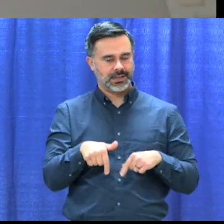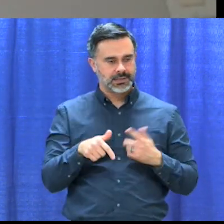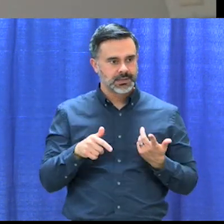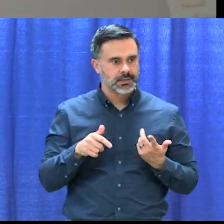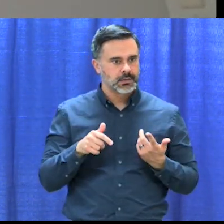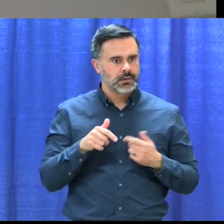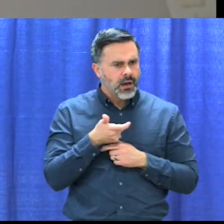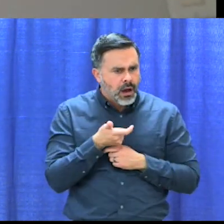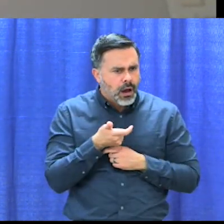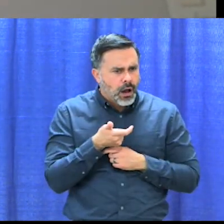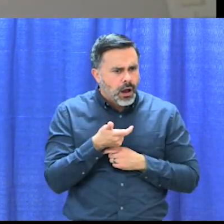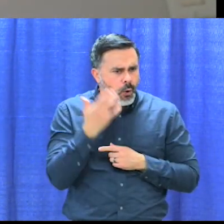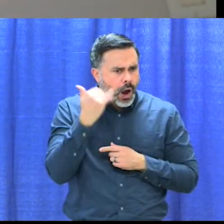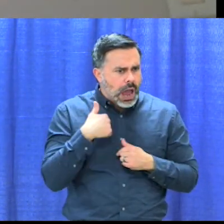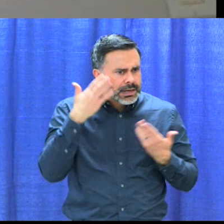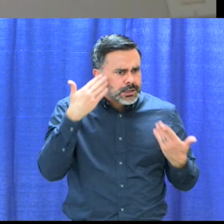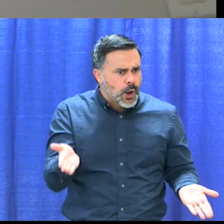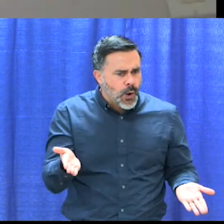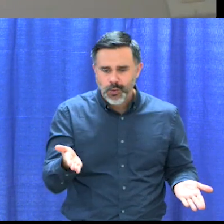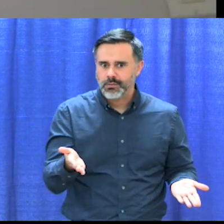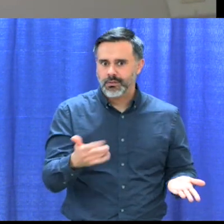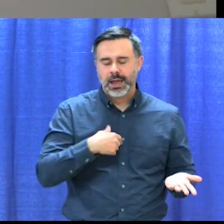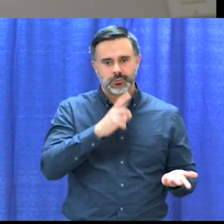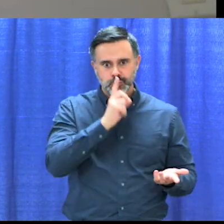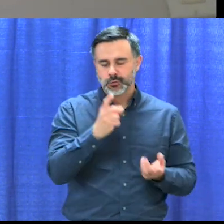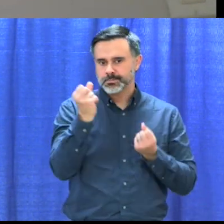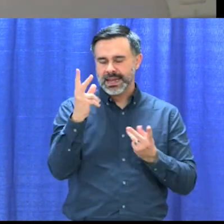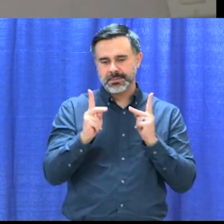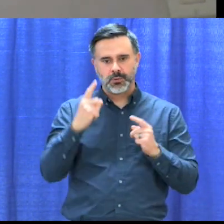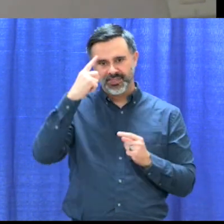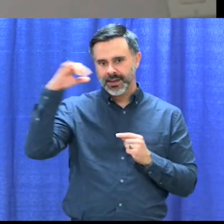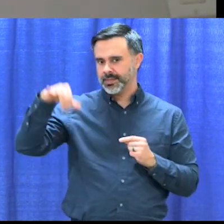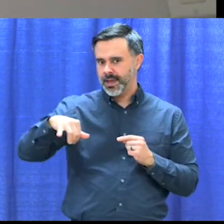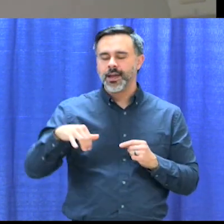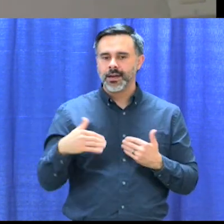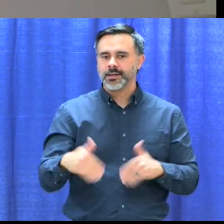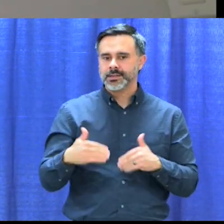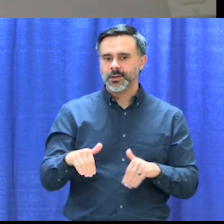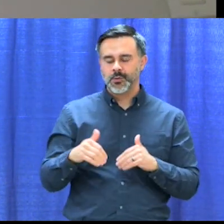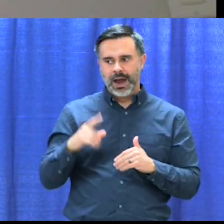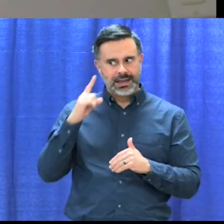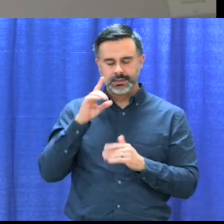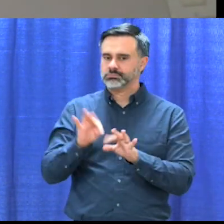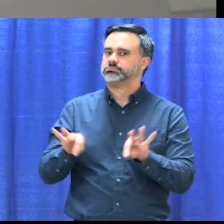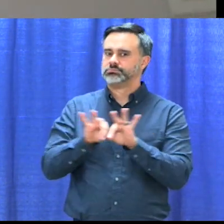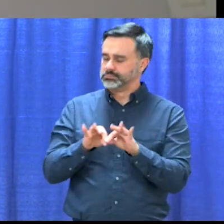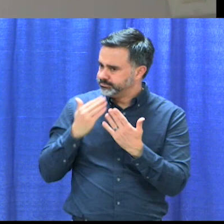So whatever we can do to help facilitate creating that that communication is I think extremely important but thank you. [Leyva speaking] Thank You Assemblywoman.